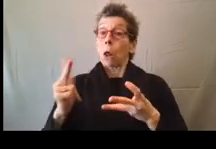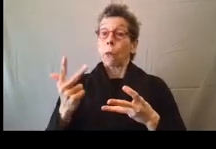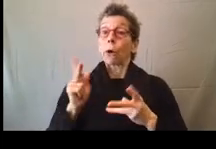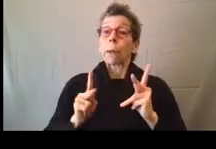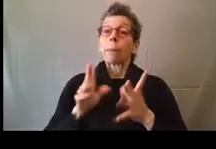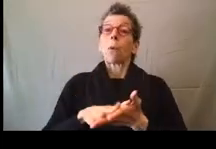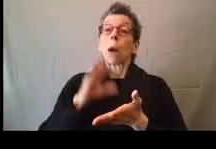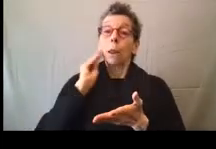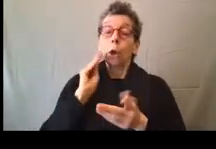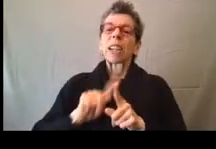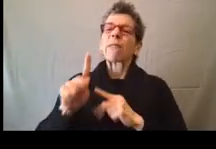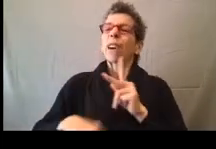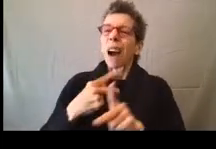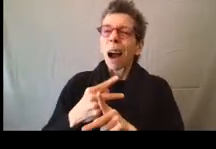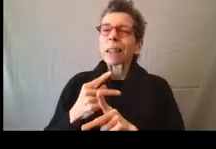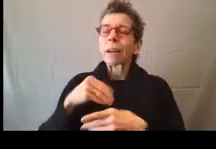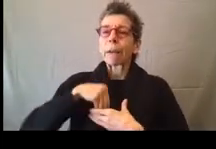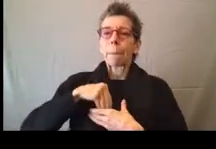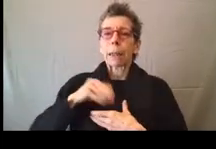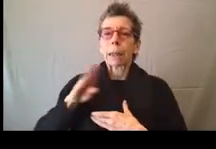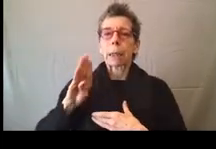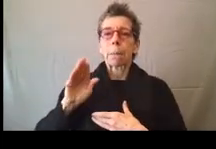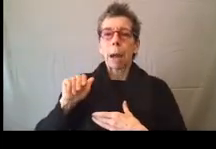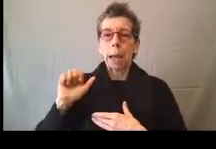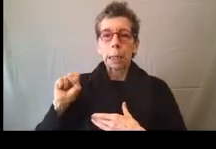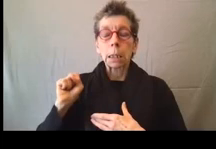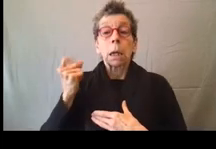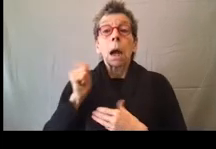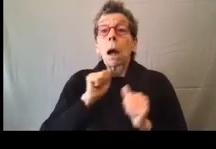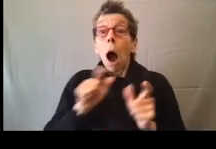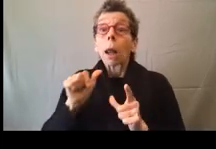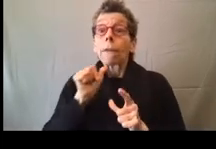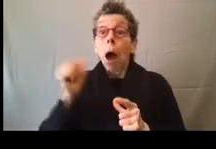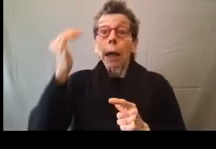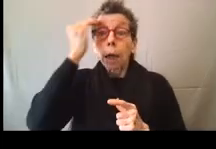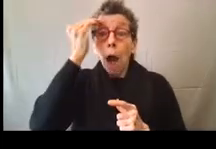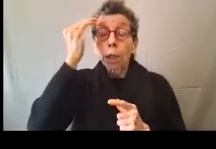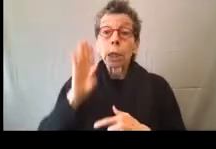types of implicit bias, understanding that all unconscious biases fall into five distinct